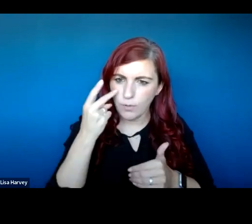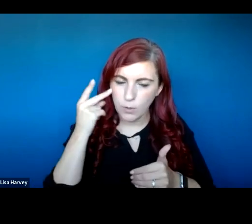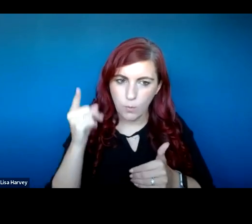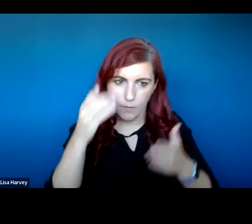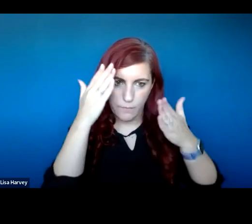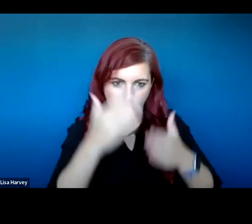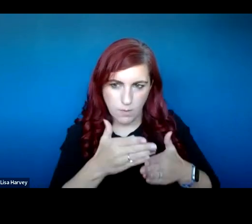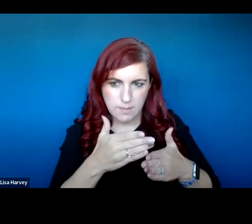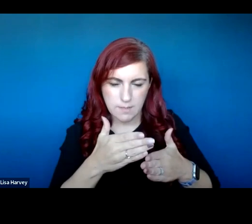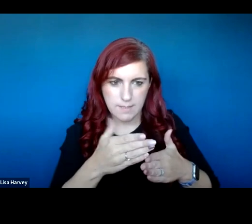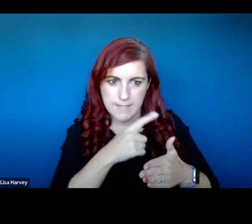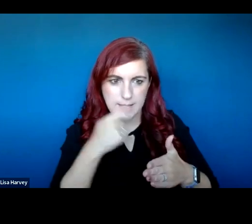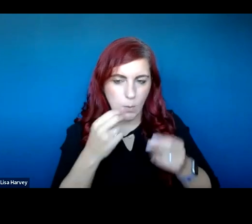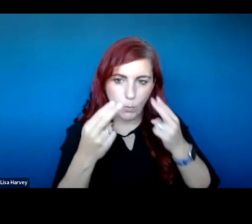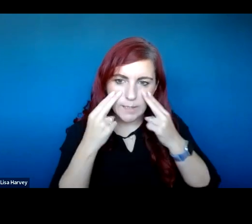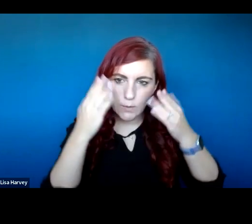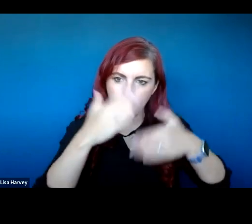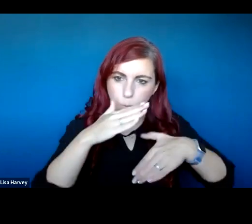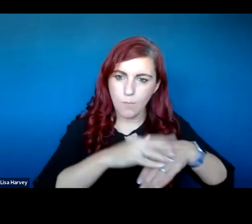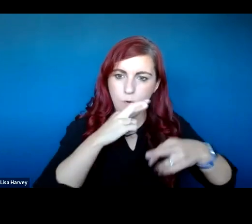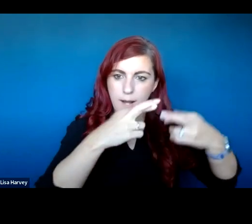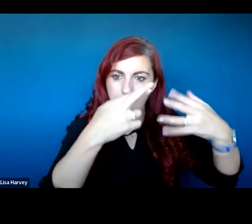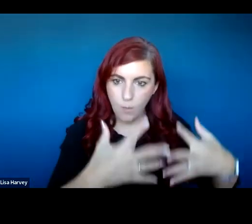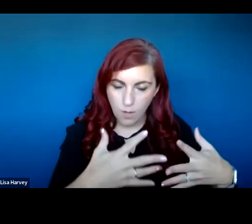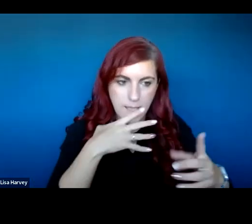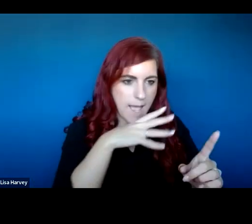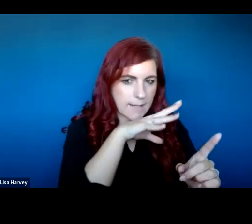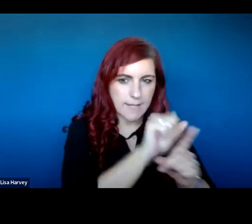outcomes and capture the lived experience of people with disabilities.